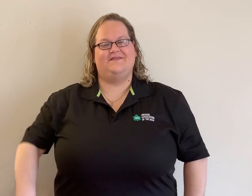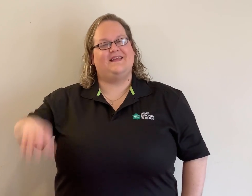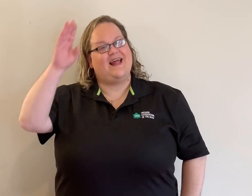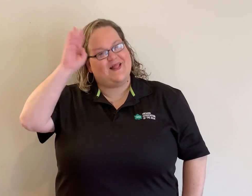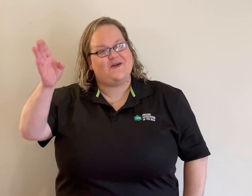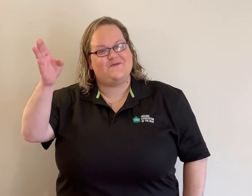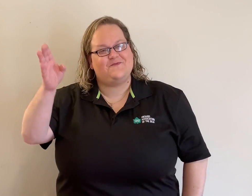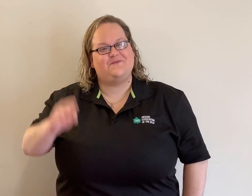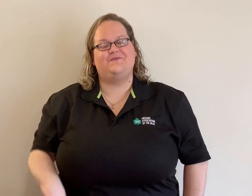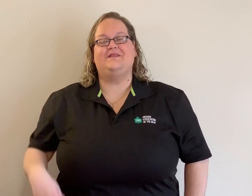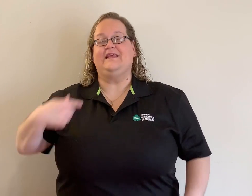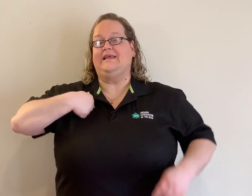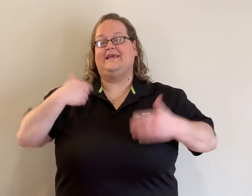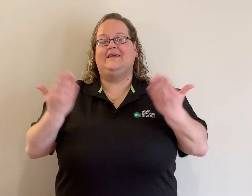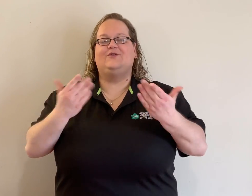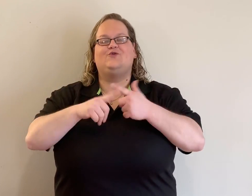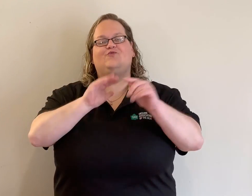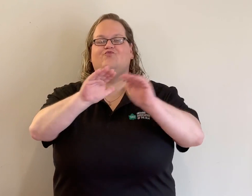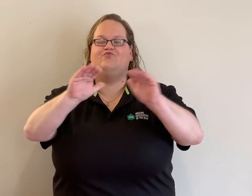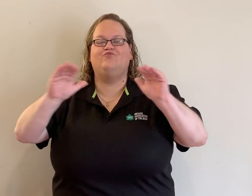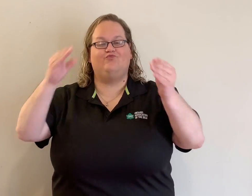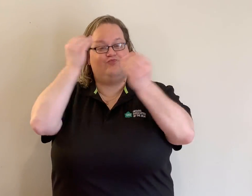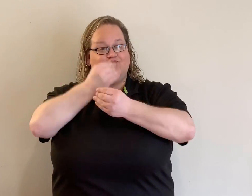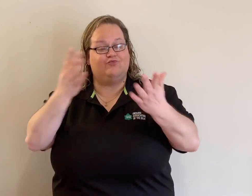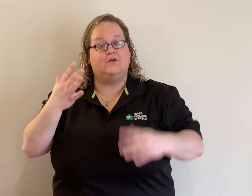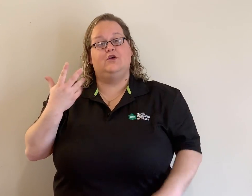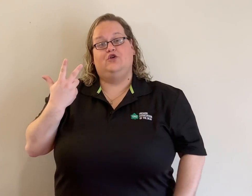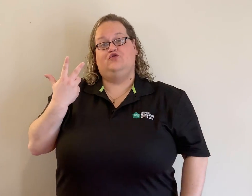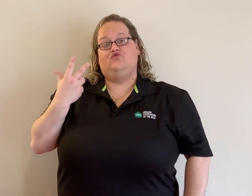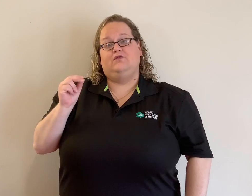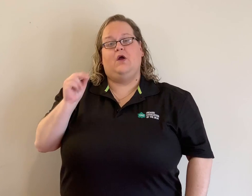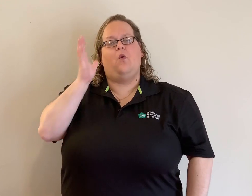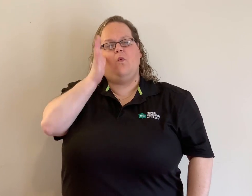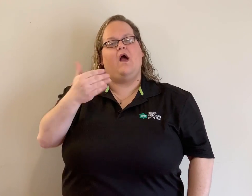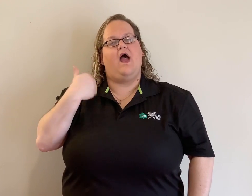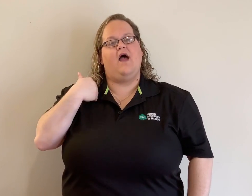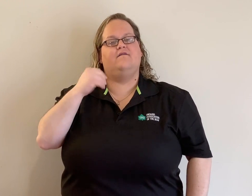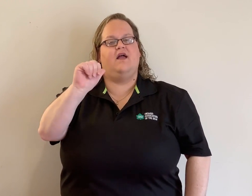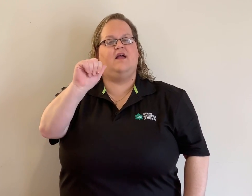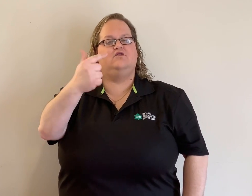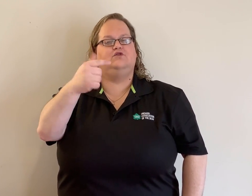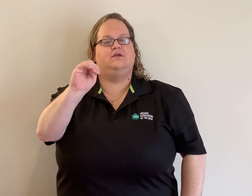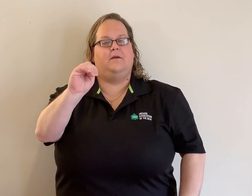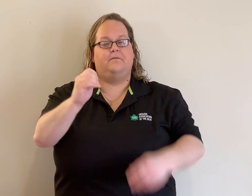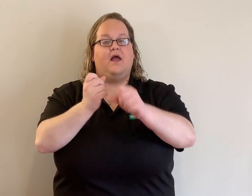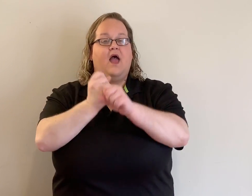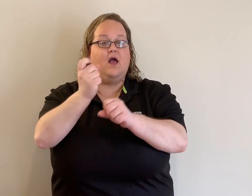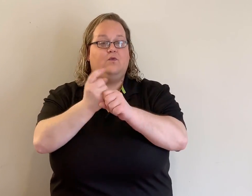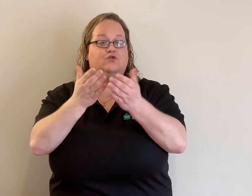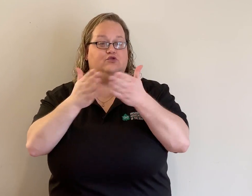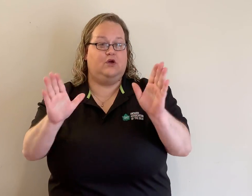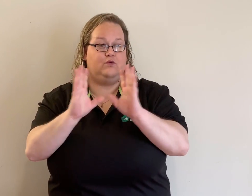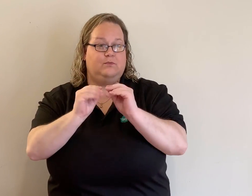Hello! I’m here to inform you all that TRI-O will have AGM (Annual General Meeting)